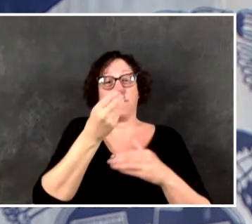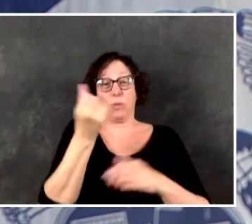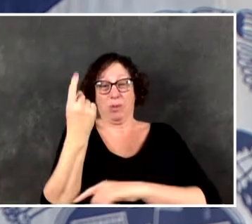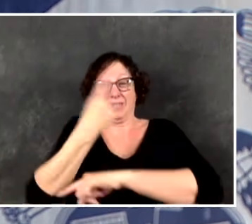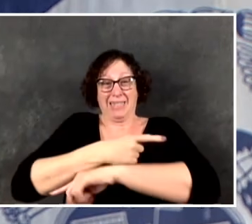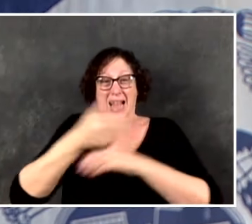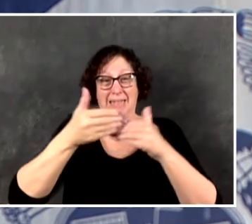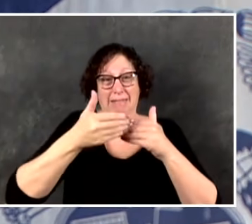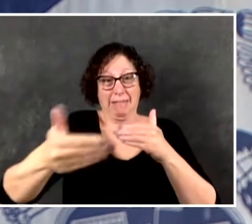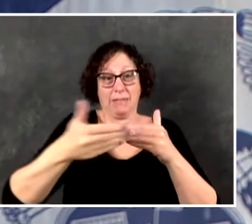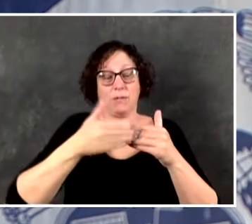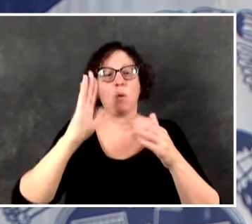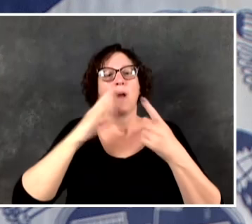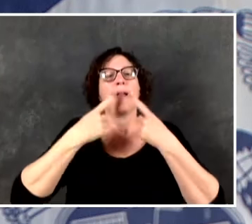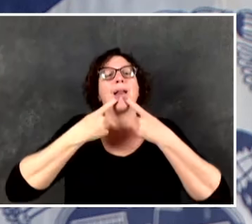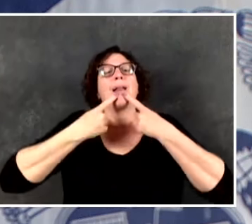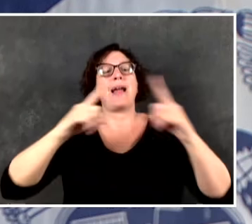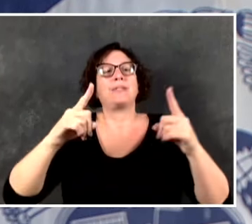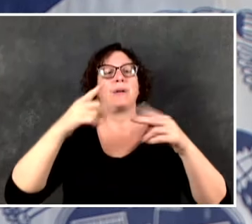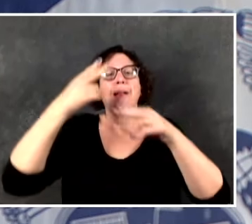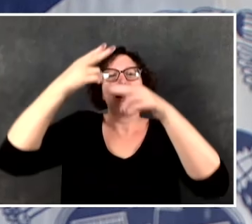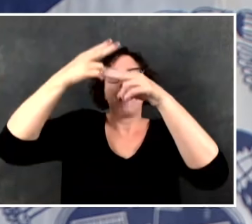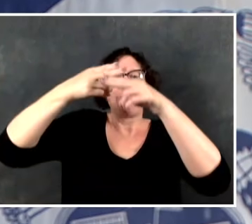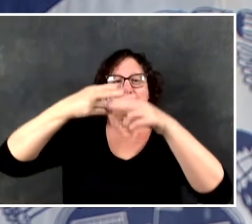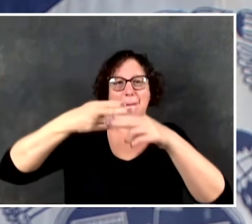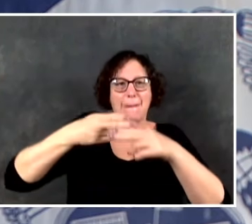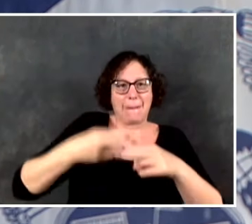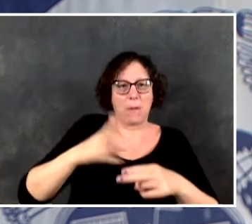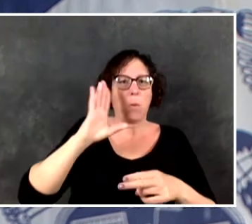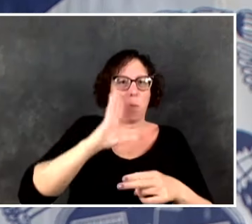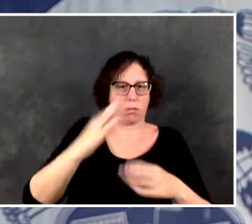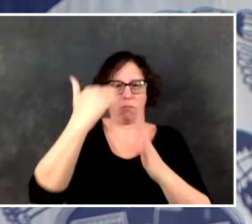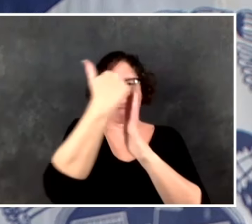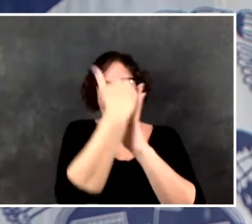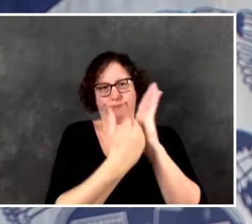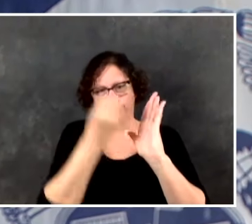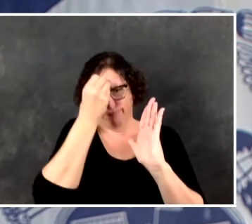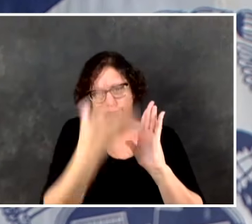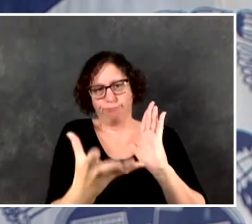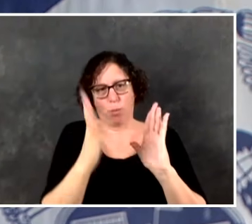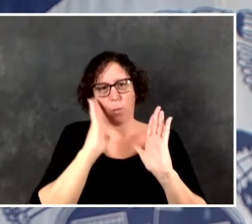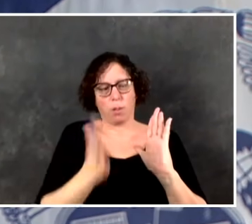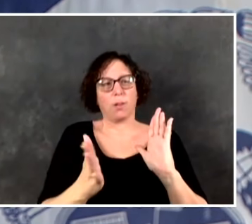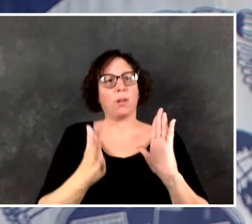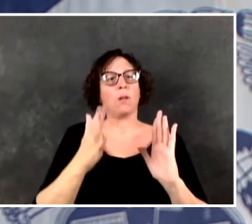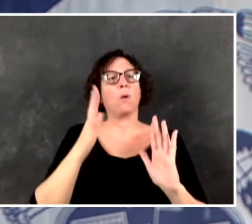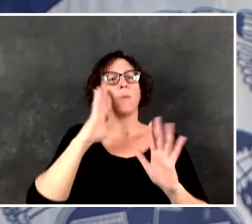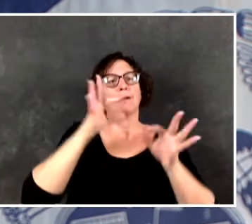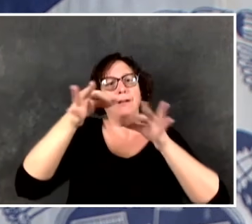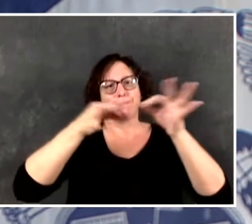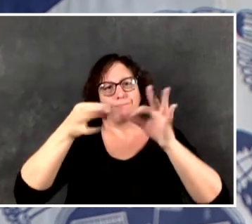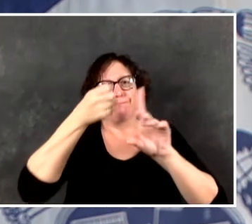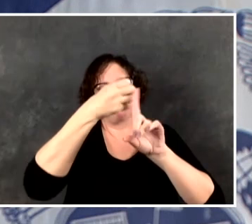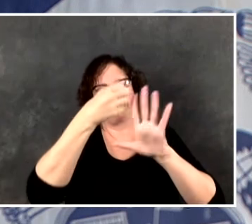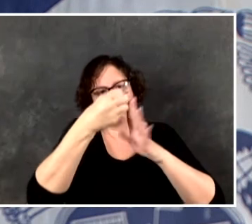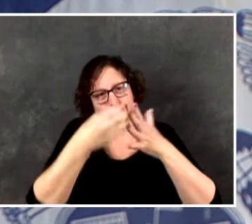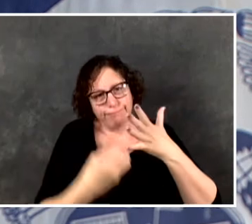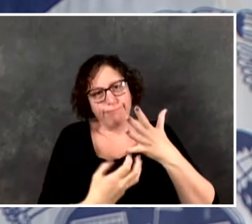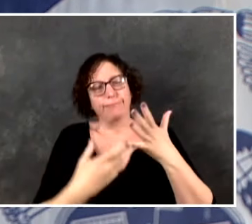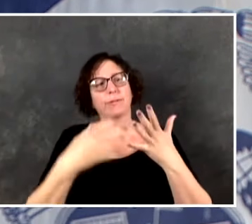BE PUTTING OUT THE NAMES IN THE NEXT FEW DAYS. ON THIS TASK FORCE WILL BE MADEP U O CFITY GOVERNMENT LEADERS, WE'LL PUT OUT THE NAME